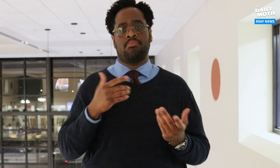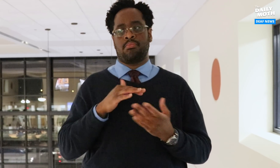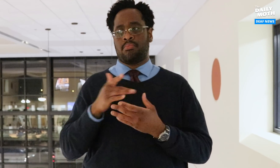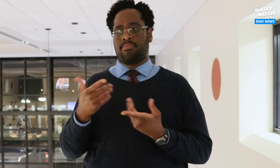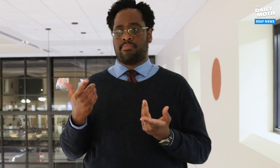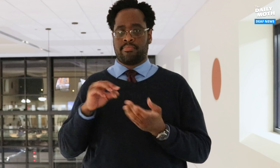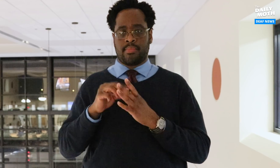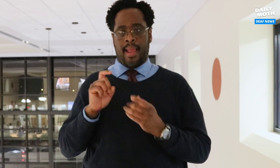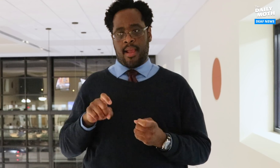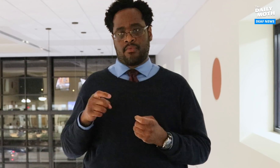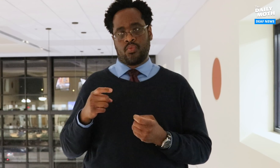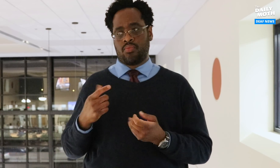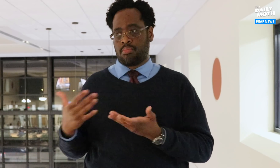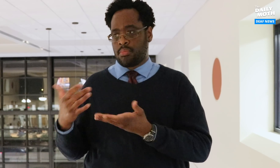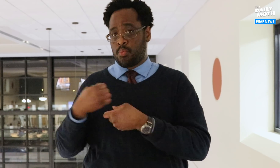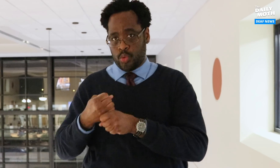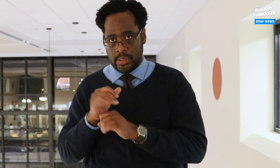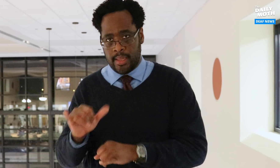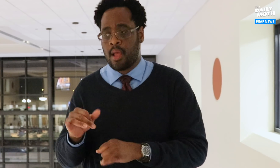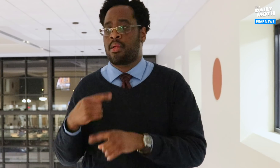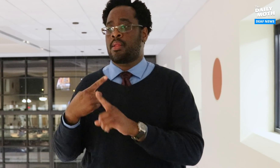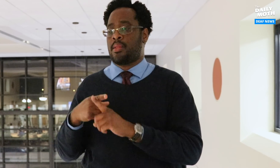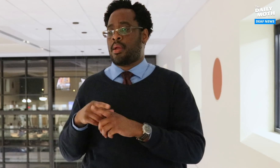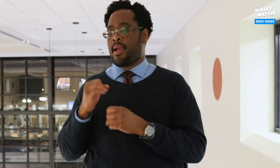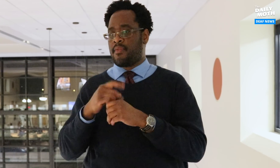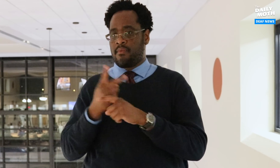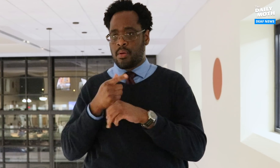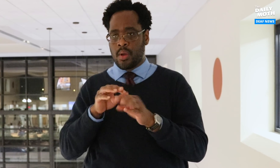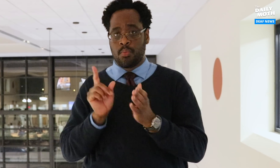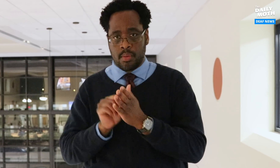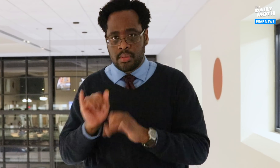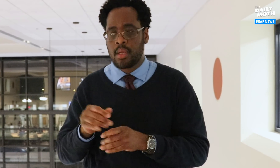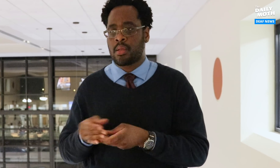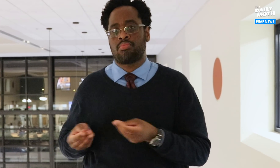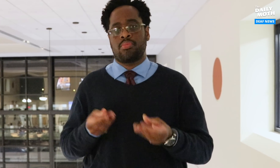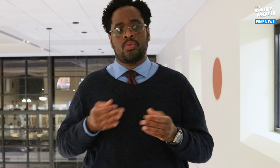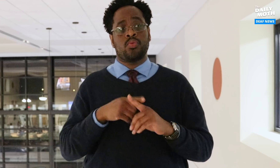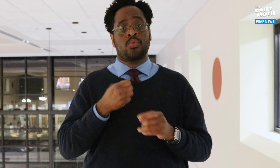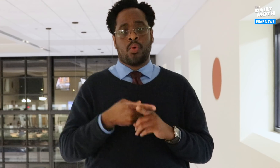It means you have to produce materials, then figure out a way to publish it,